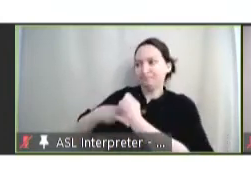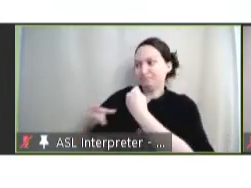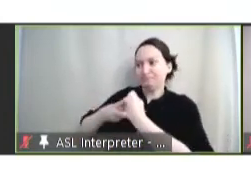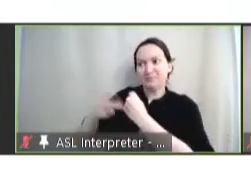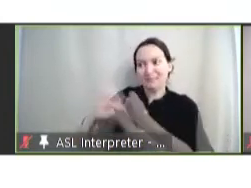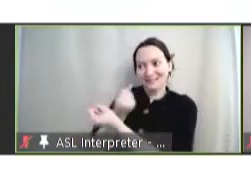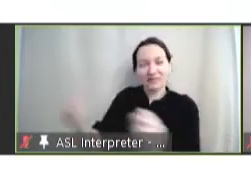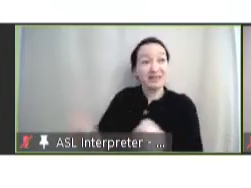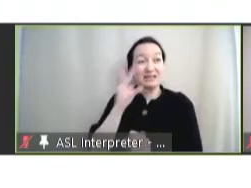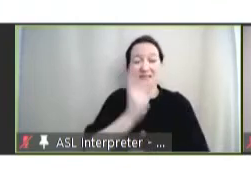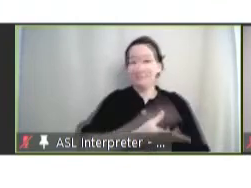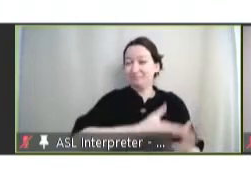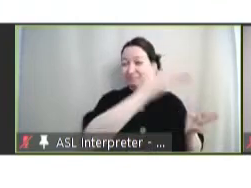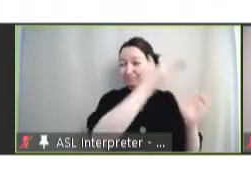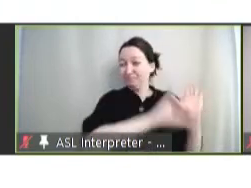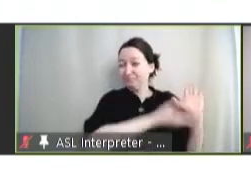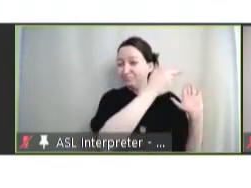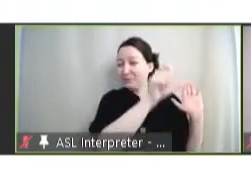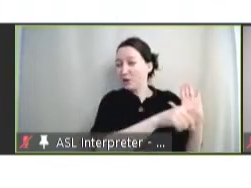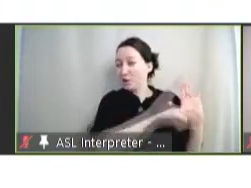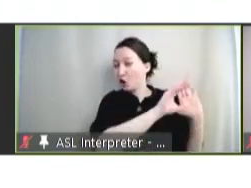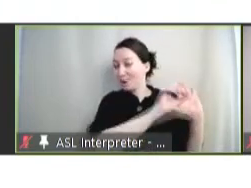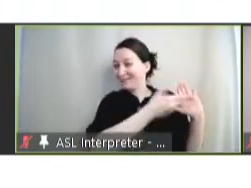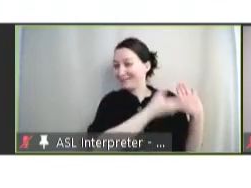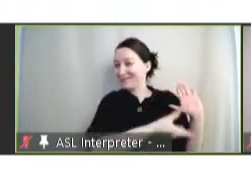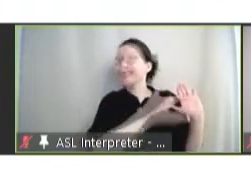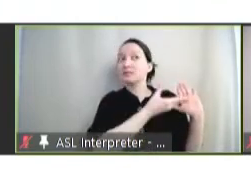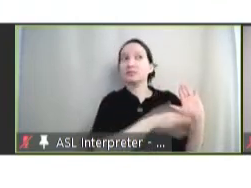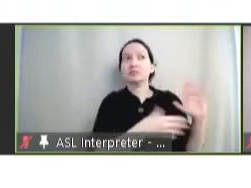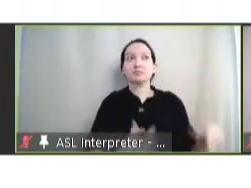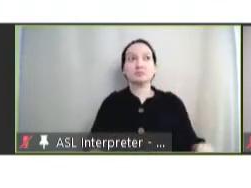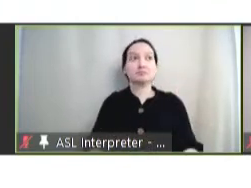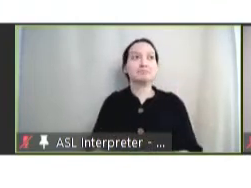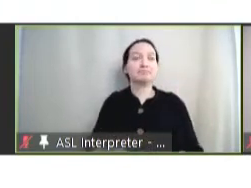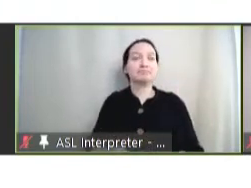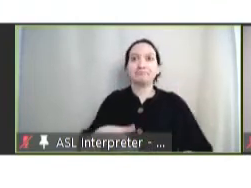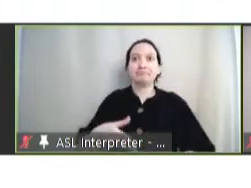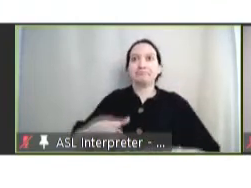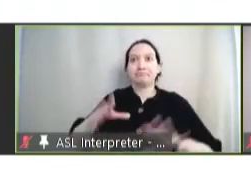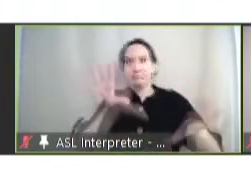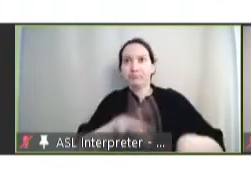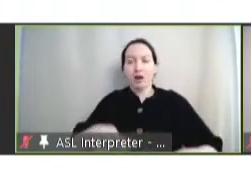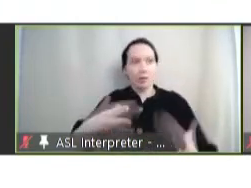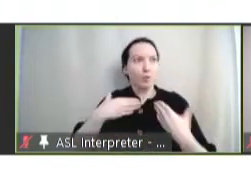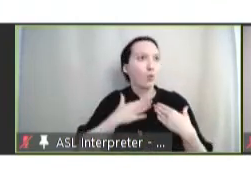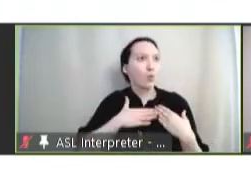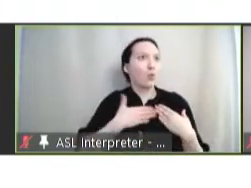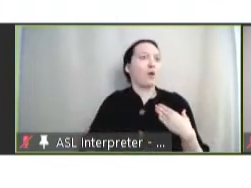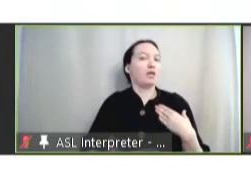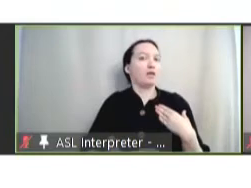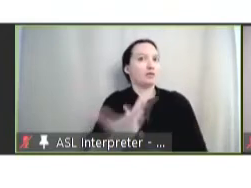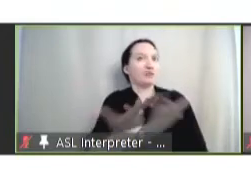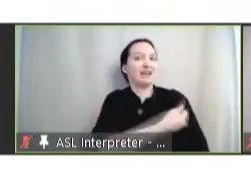across some of these other companies the great uptake of vaccine percentages that occurred.